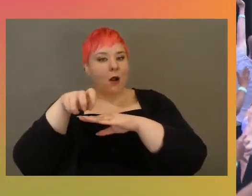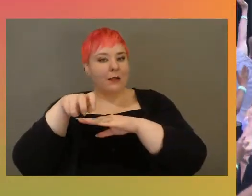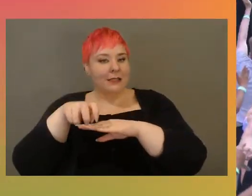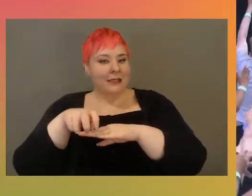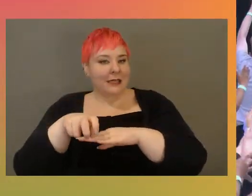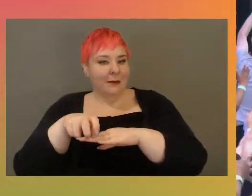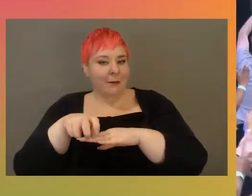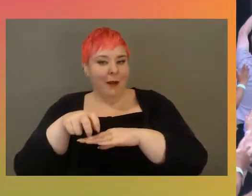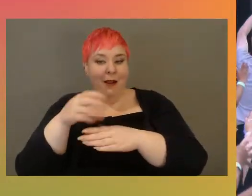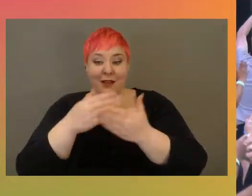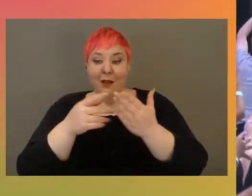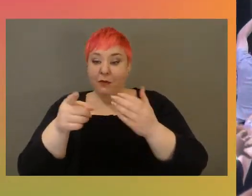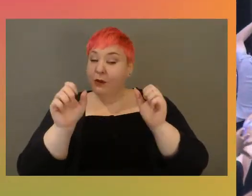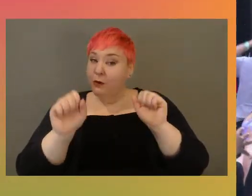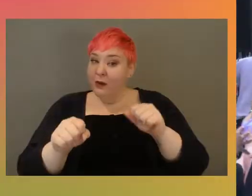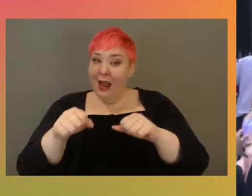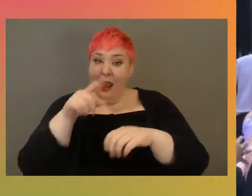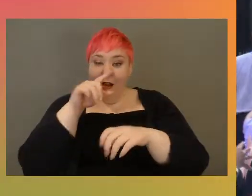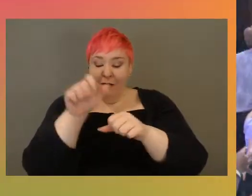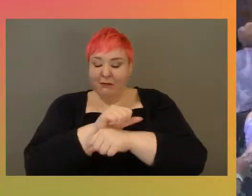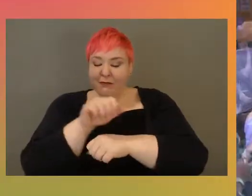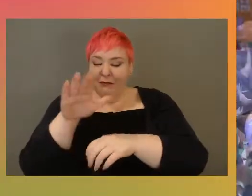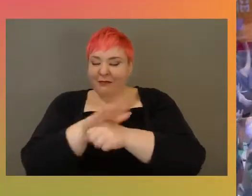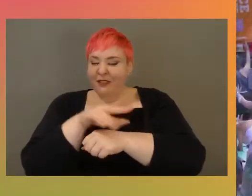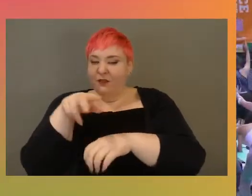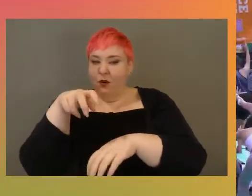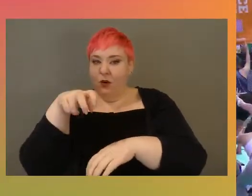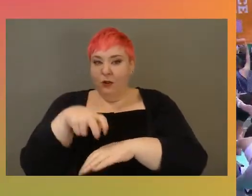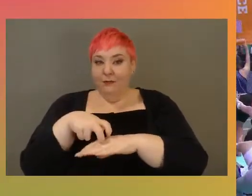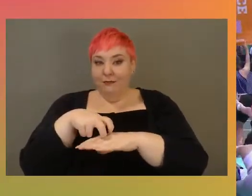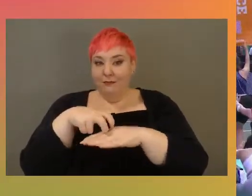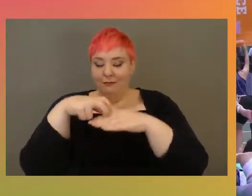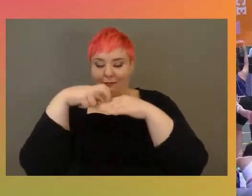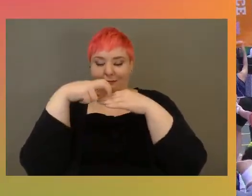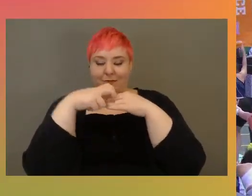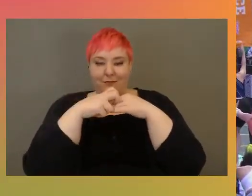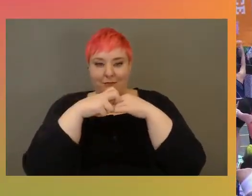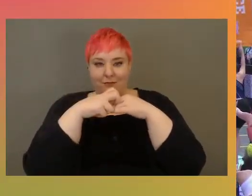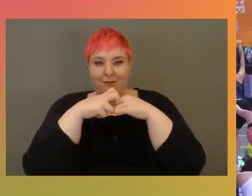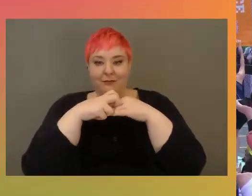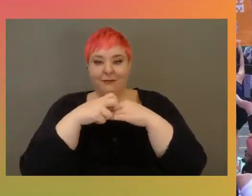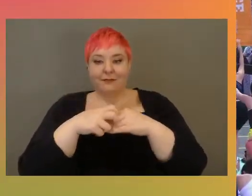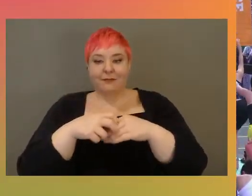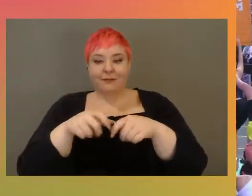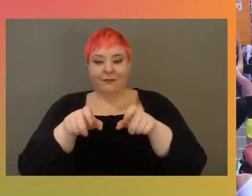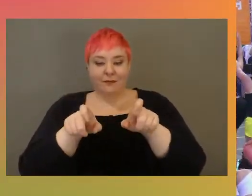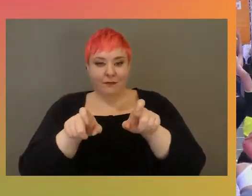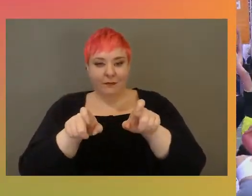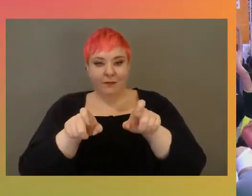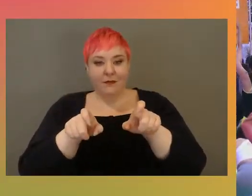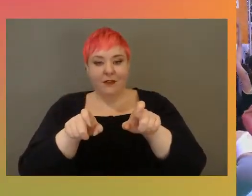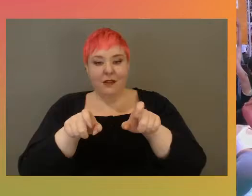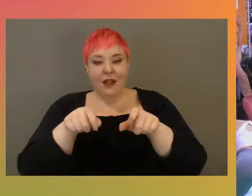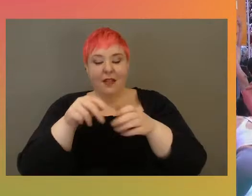POSE. SUSTAIN IT FOR THEIR. GO A LITTLE DEEPER, A LITTLE